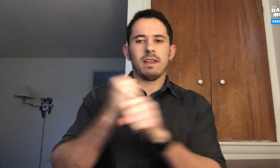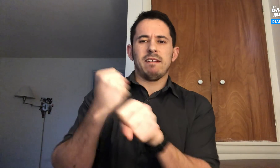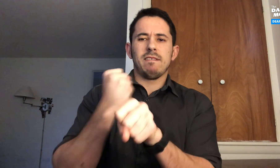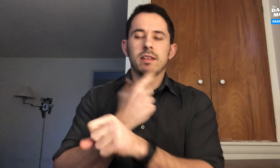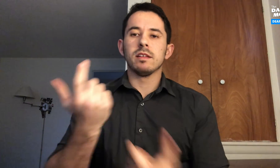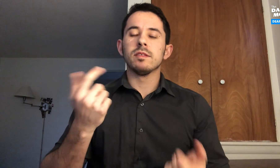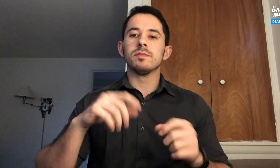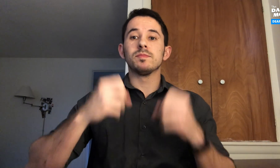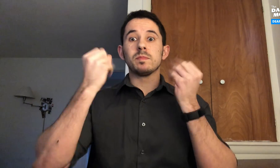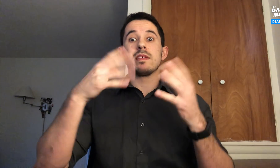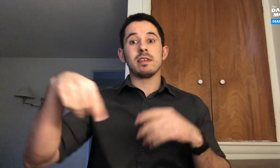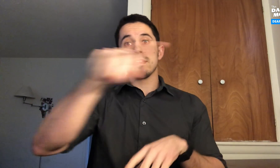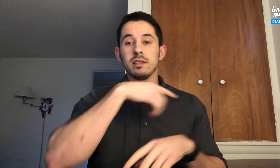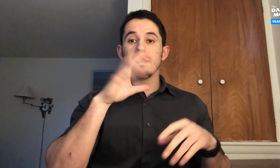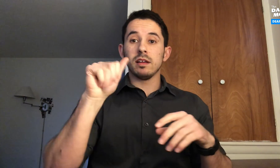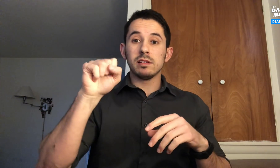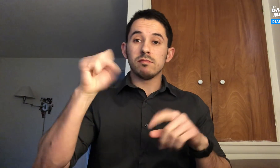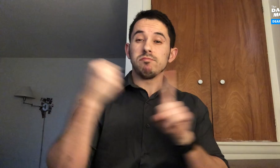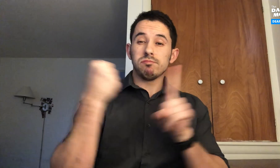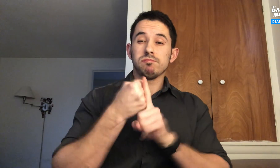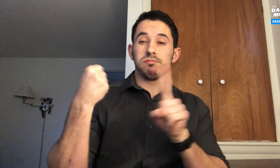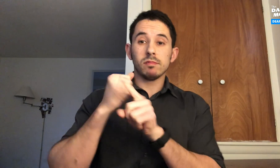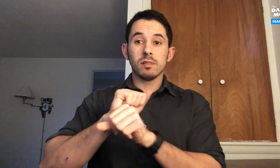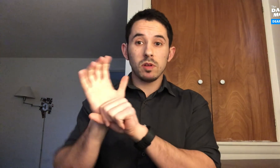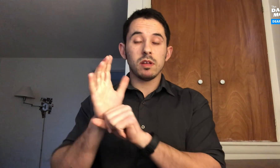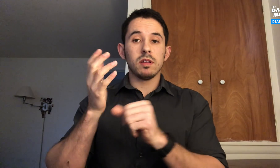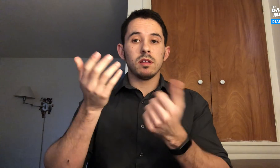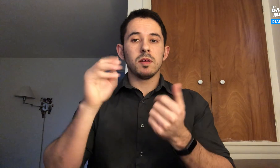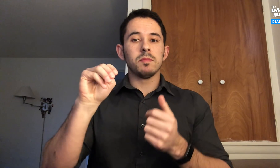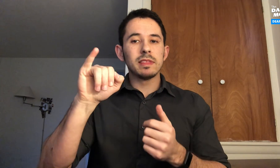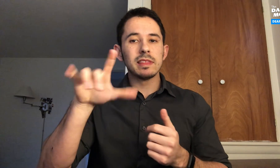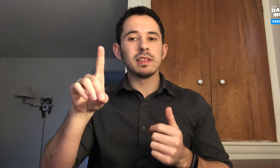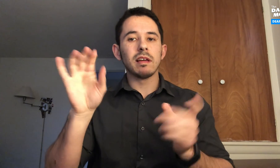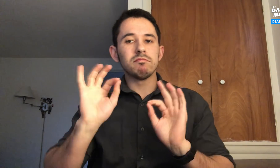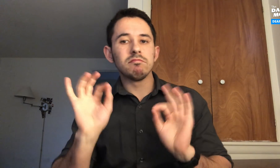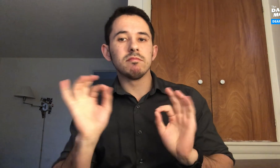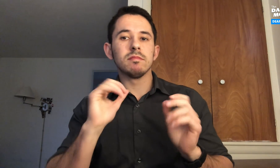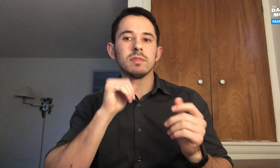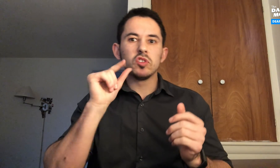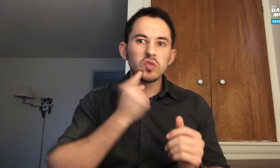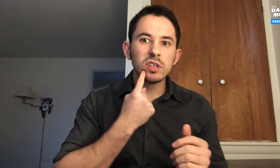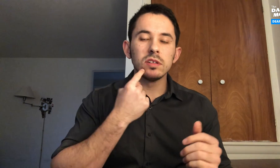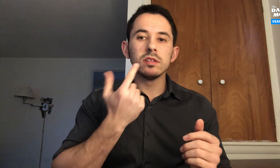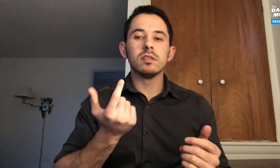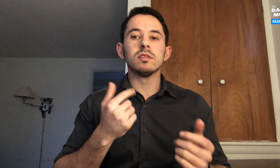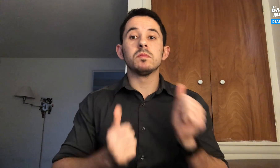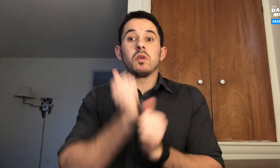and can fight it away more effectively. Many cases of the virus have been mild and not serious.